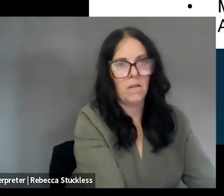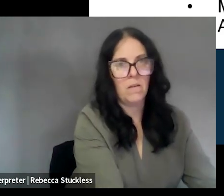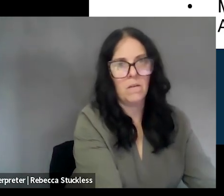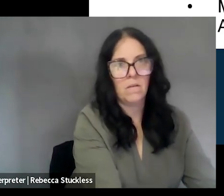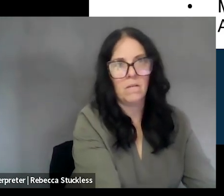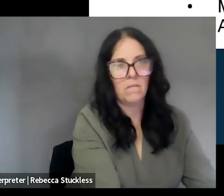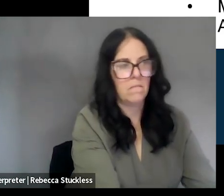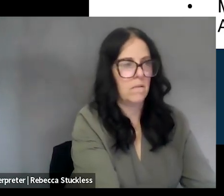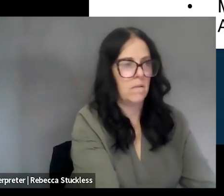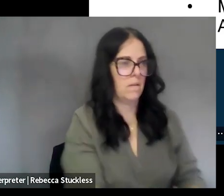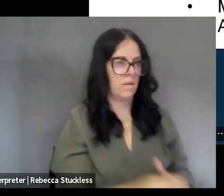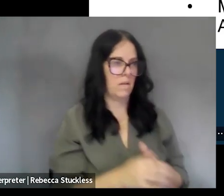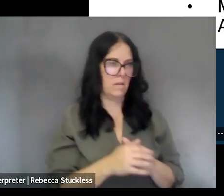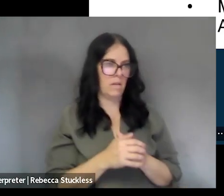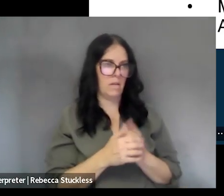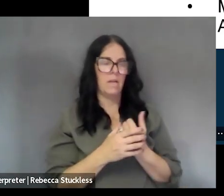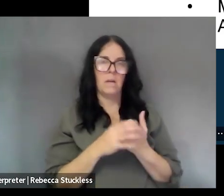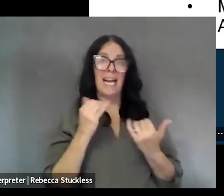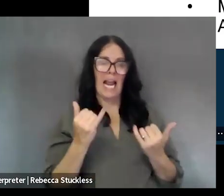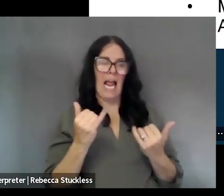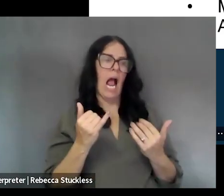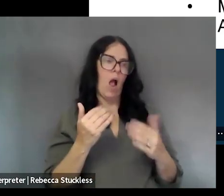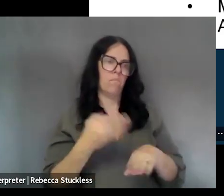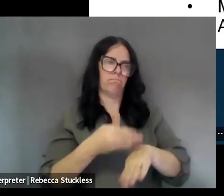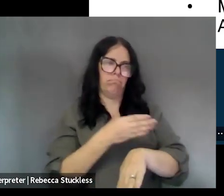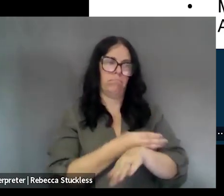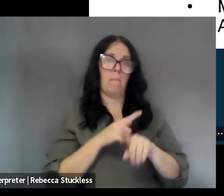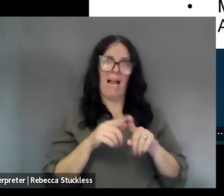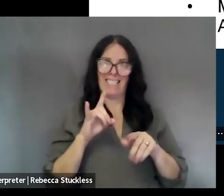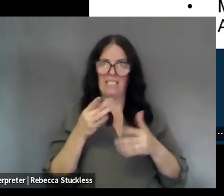and now it's a little bit more stable, but I went through that period as well. And then more recently